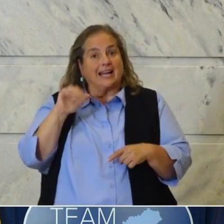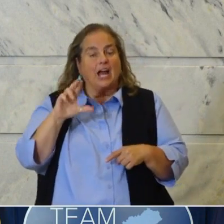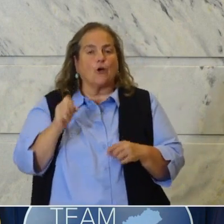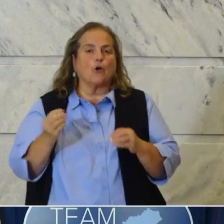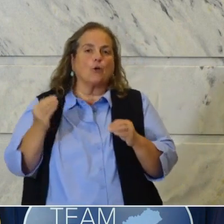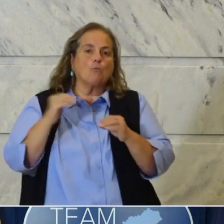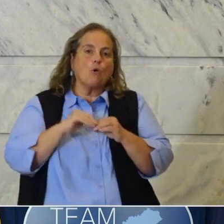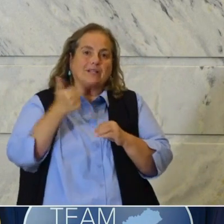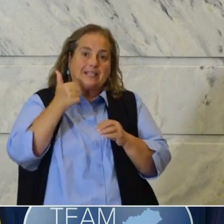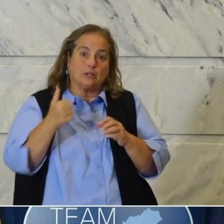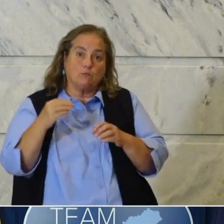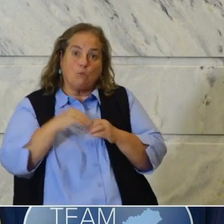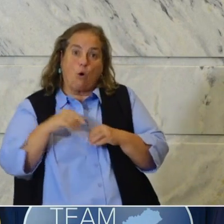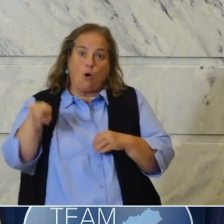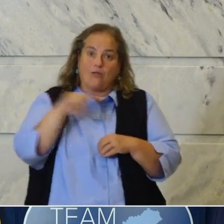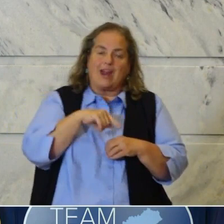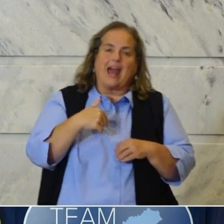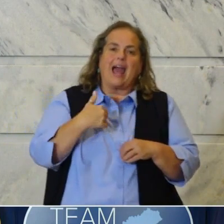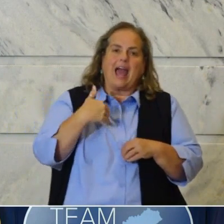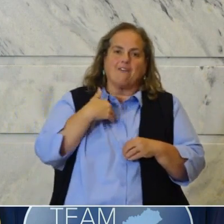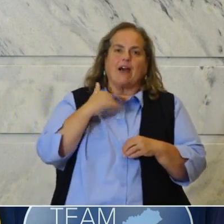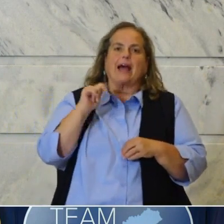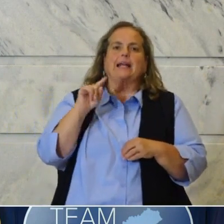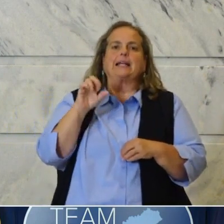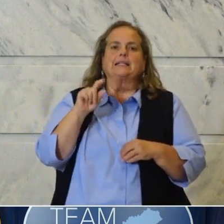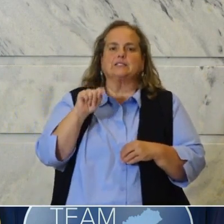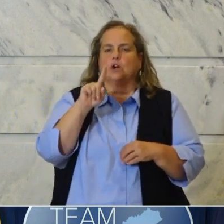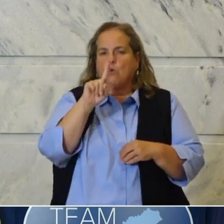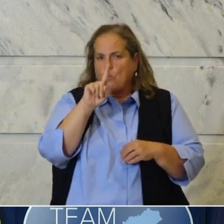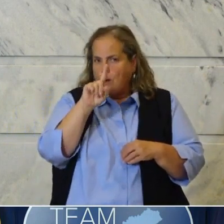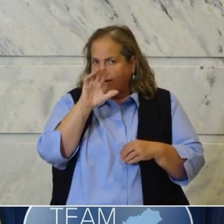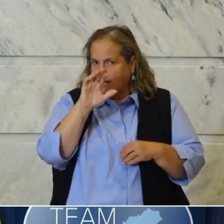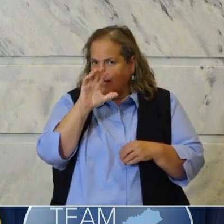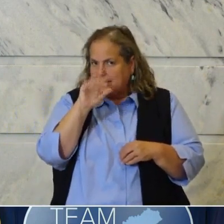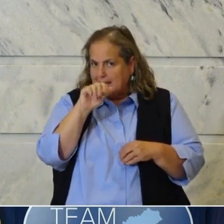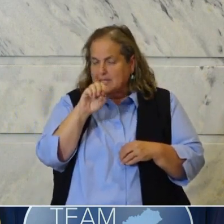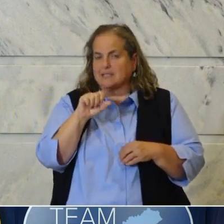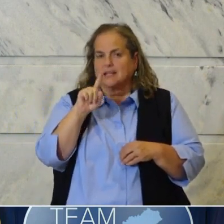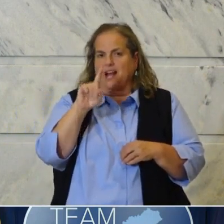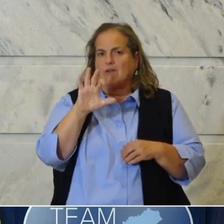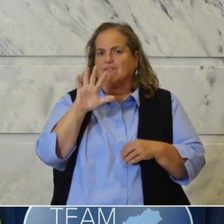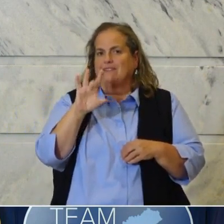one covert case related to 158 child care facilities. 10 new staff have